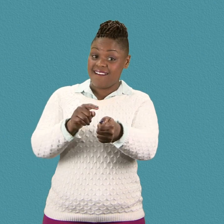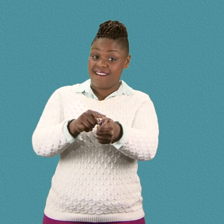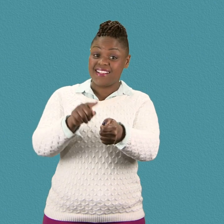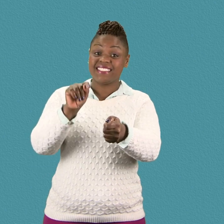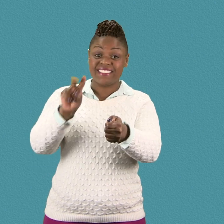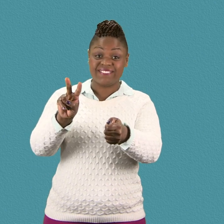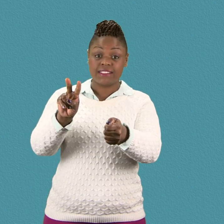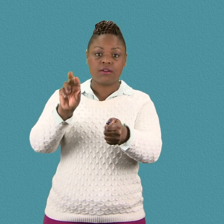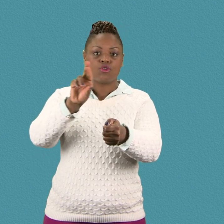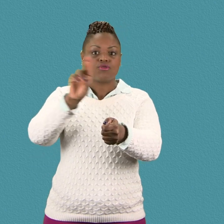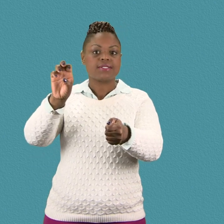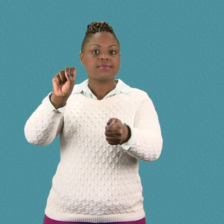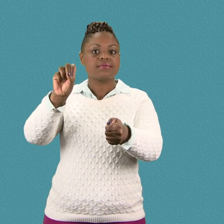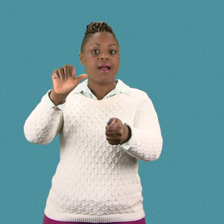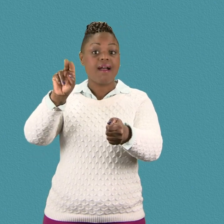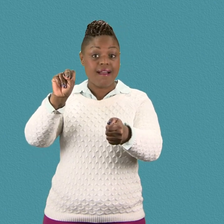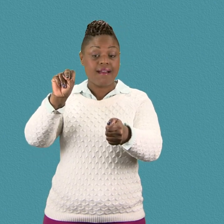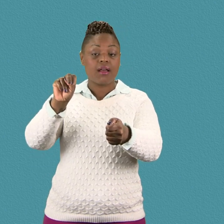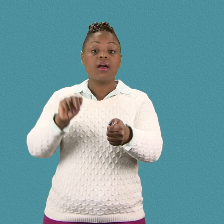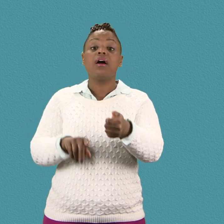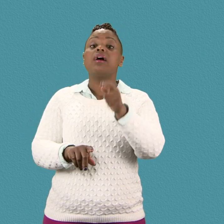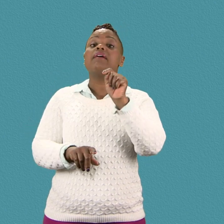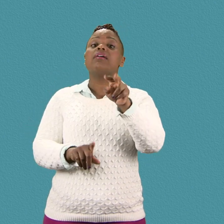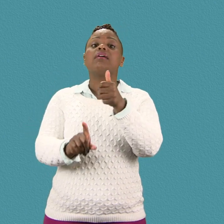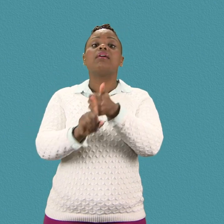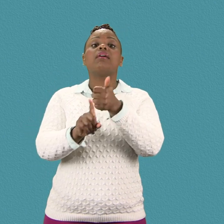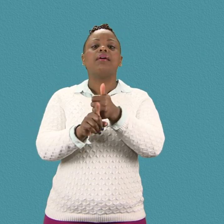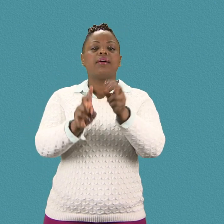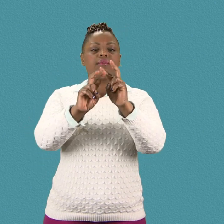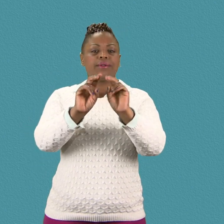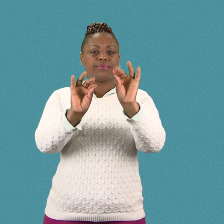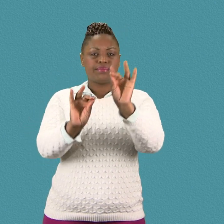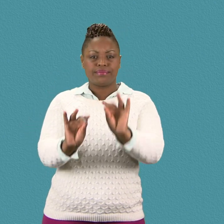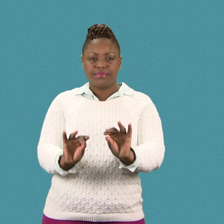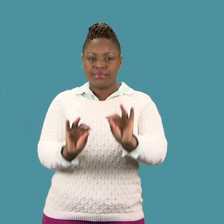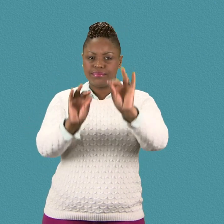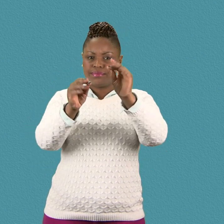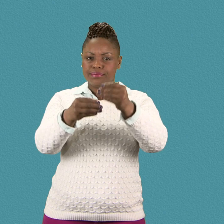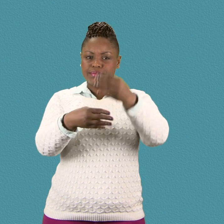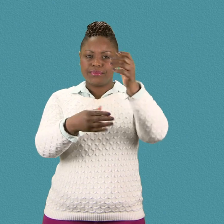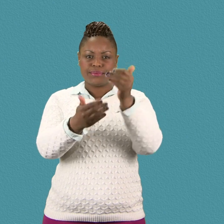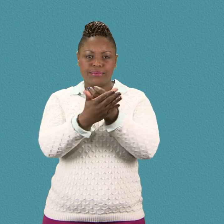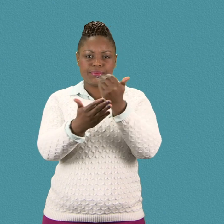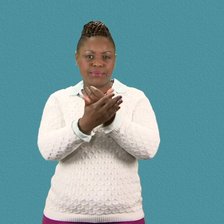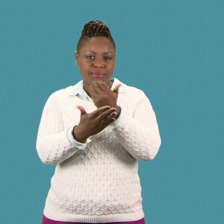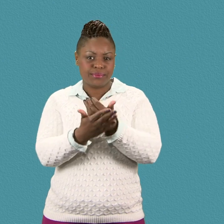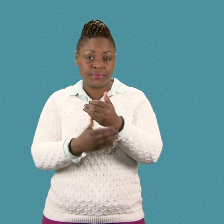Rescanning is easy and takes just a few minutes; your TV tuner will do all of the work.